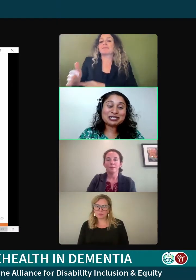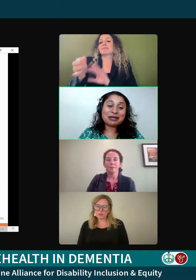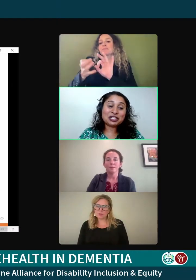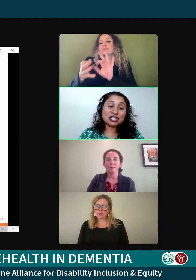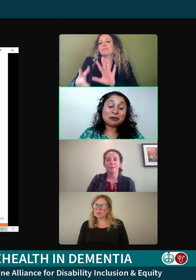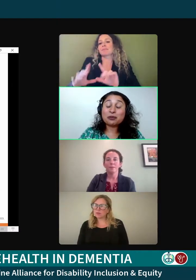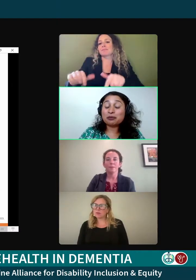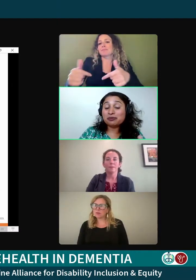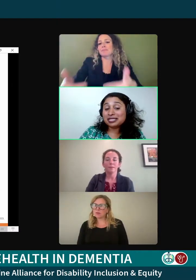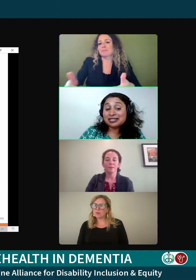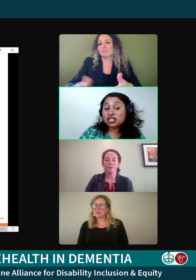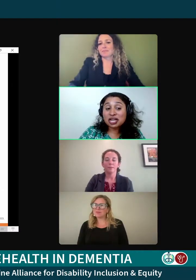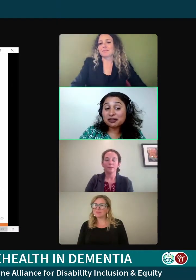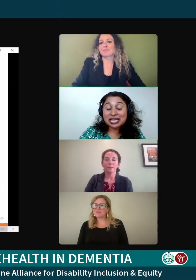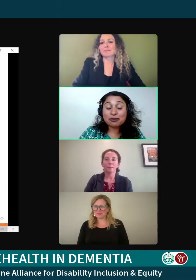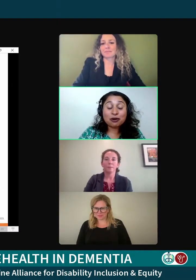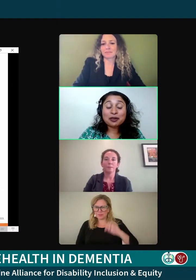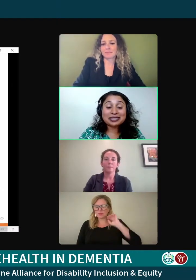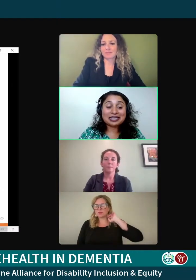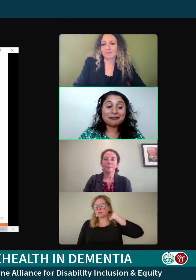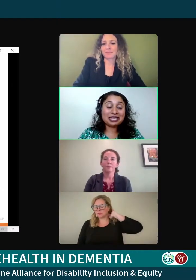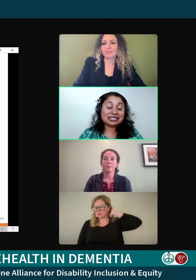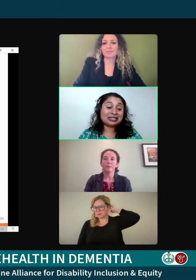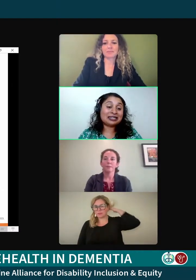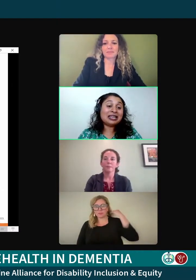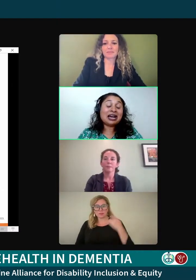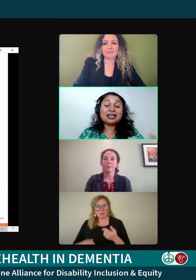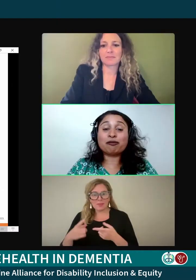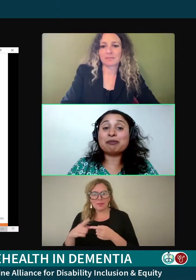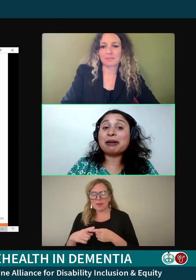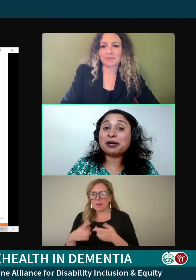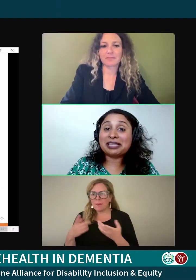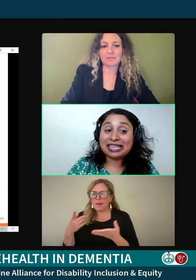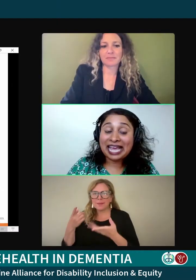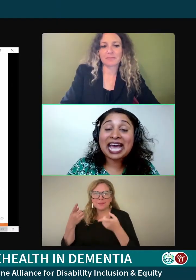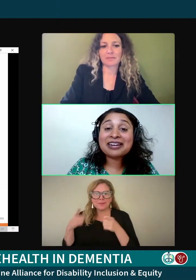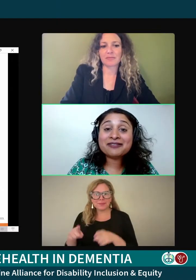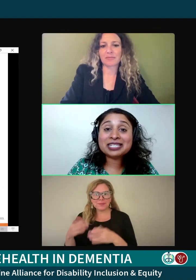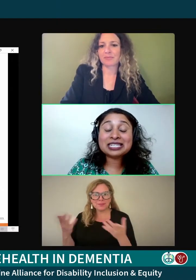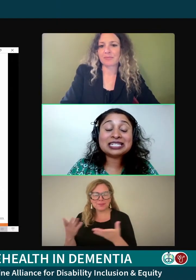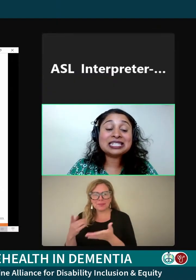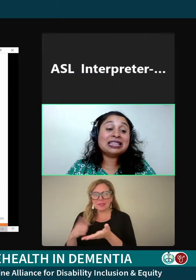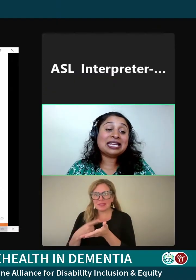with dementia, didn't share the same goal as them. They didn't either remember that they had a visit,